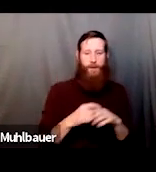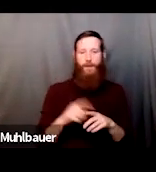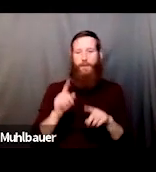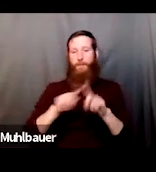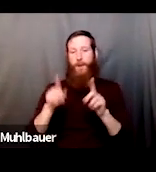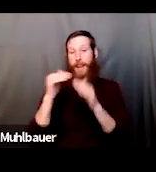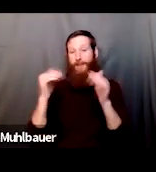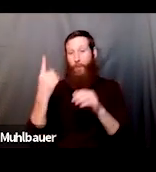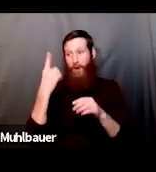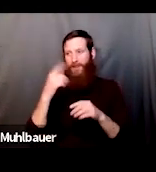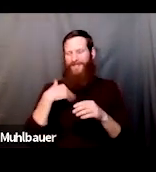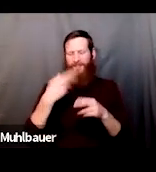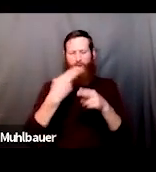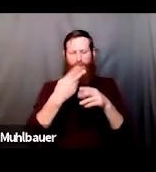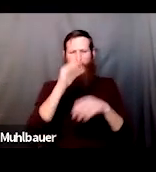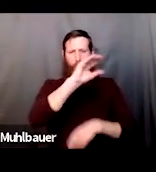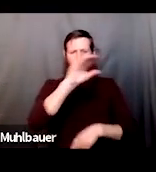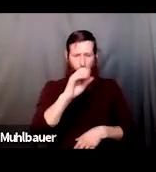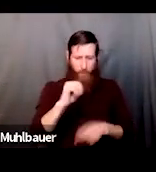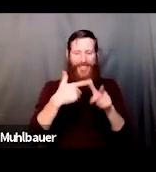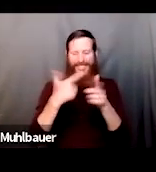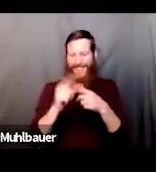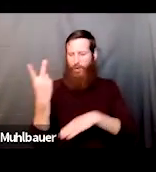and then two days in the field, usually over a weekend.